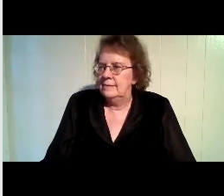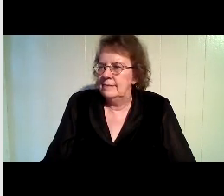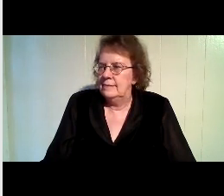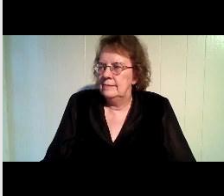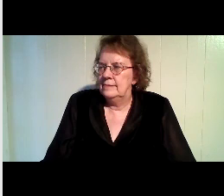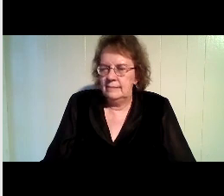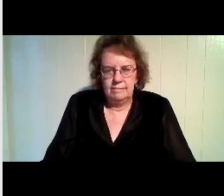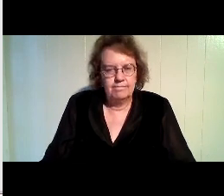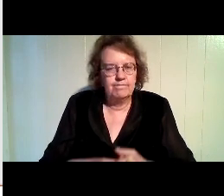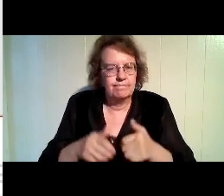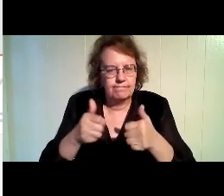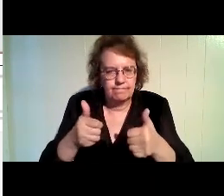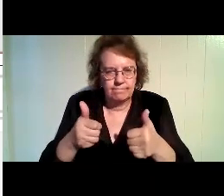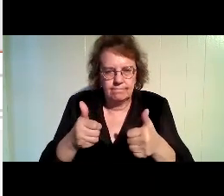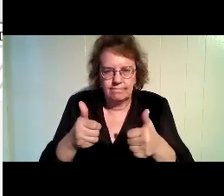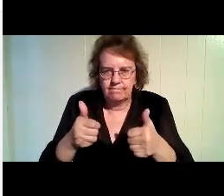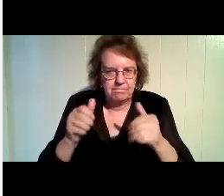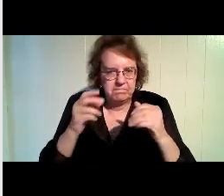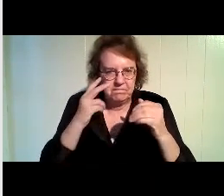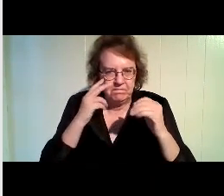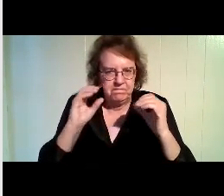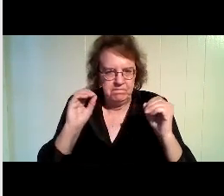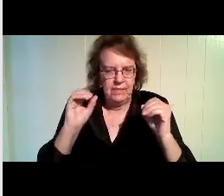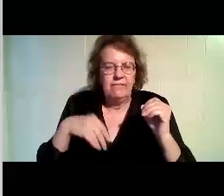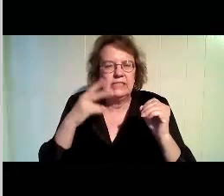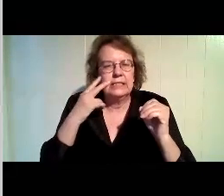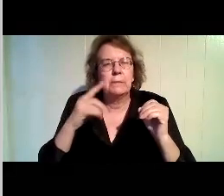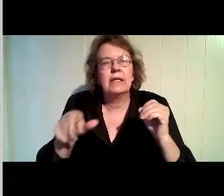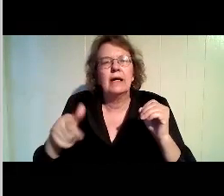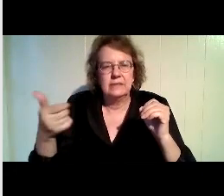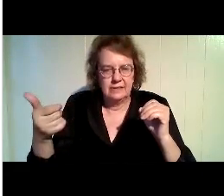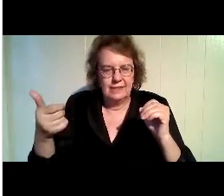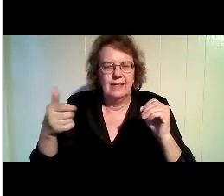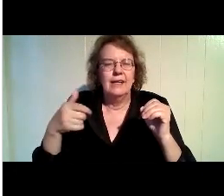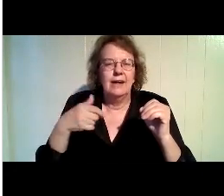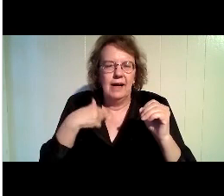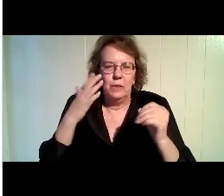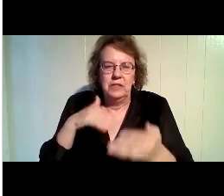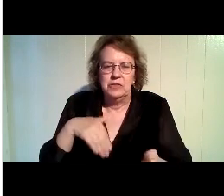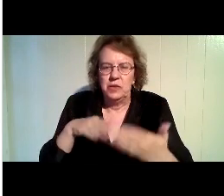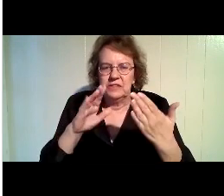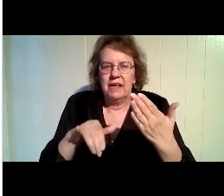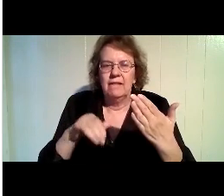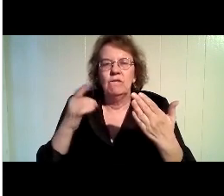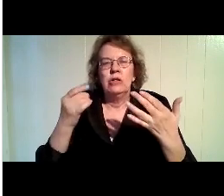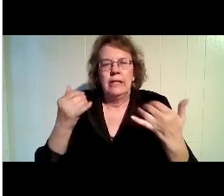OK. So I didn't see anything come through, but if I see something else, UM, I'll dress it. For now though, let's open